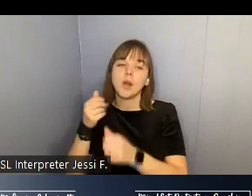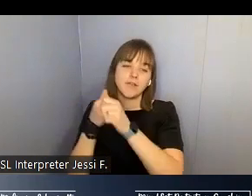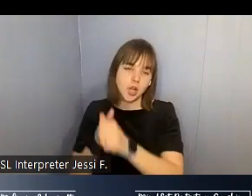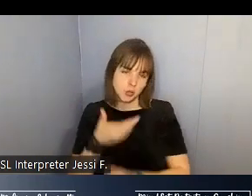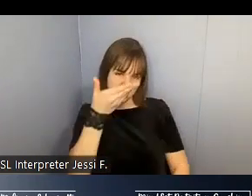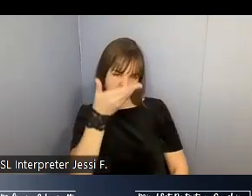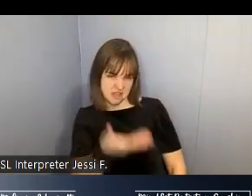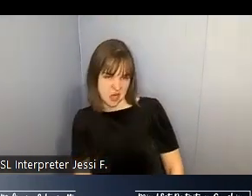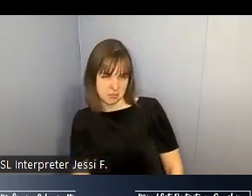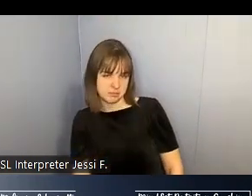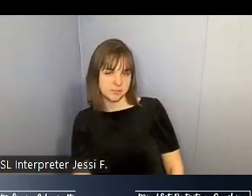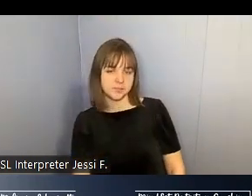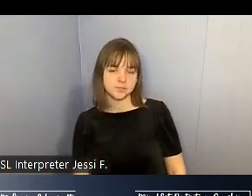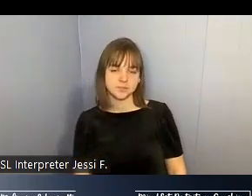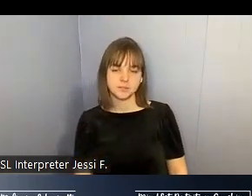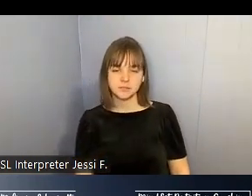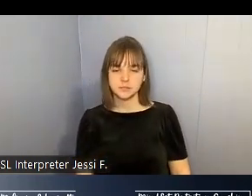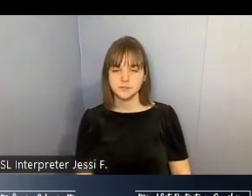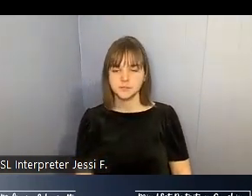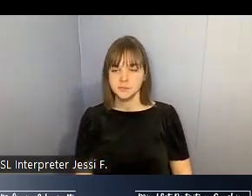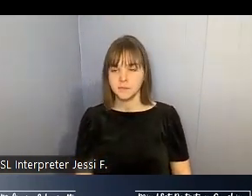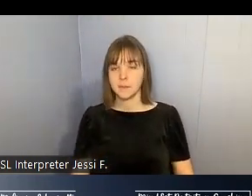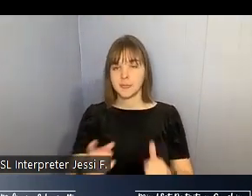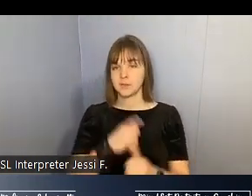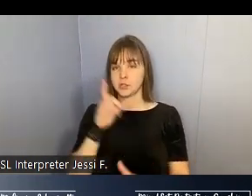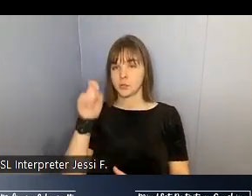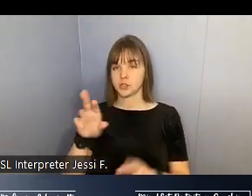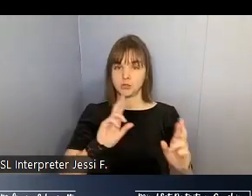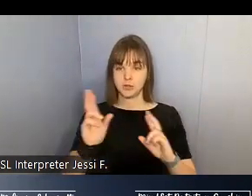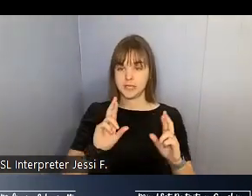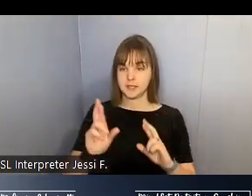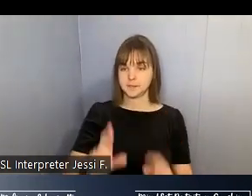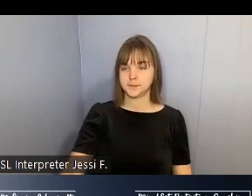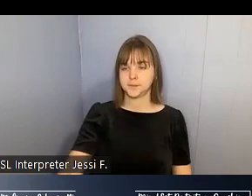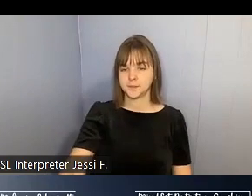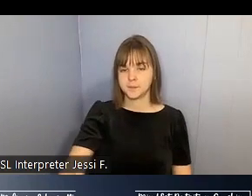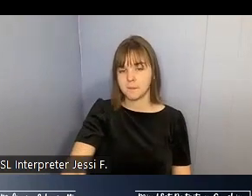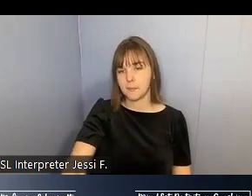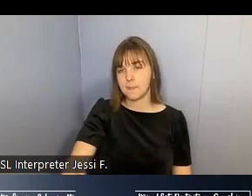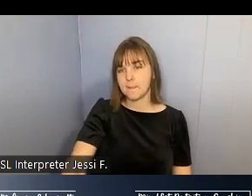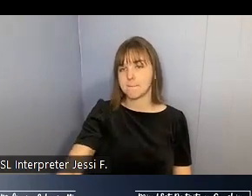So we're going to jump right in. Here's the first question. Can you speak to the effectiveness